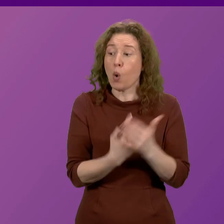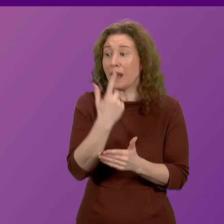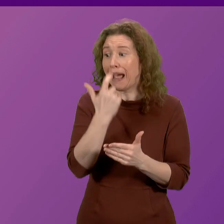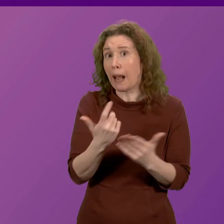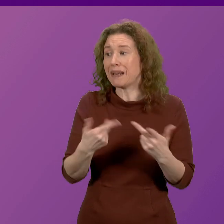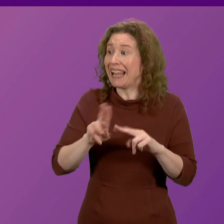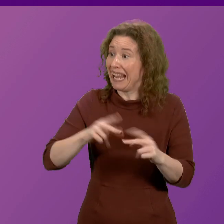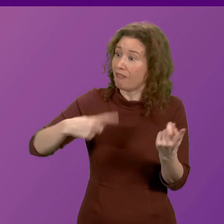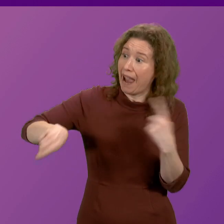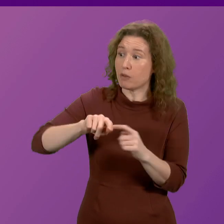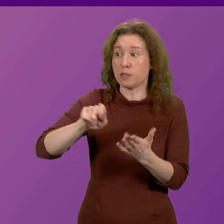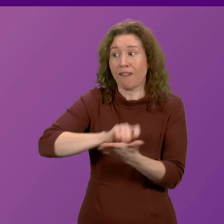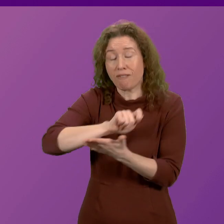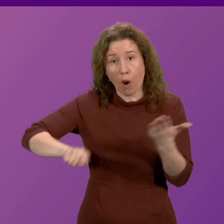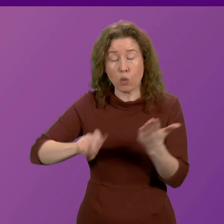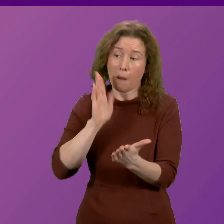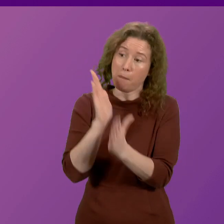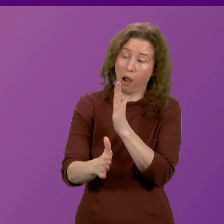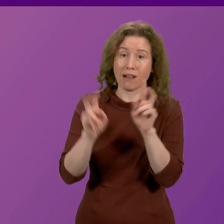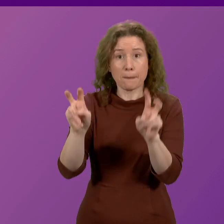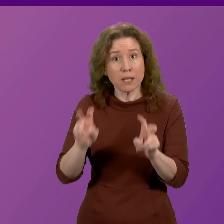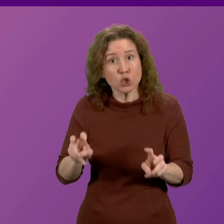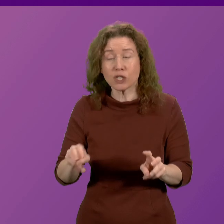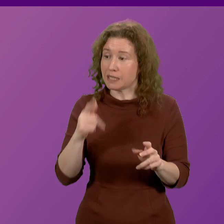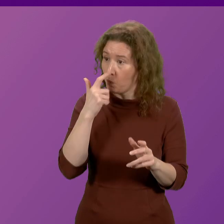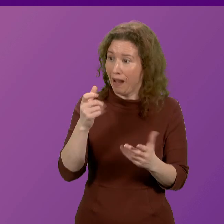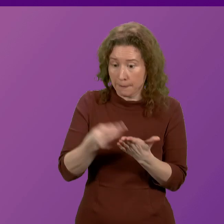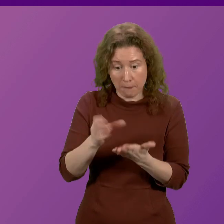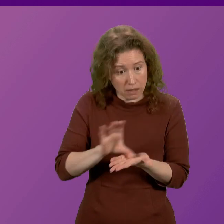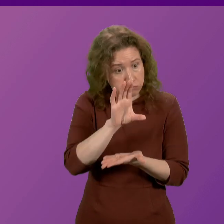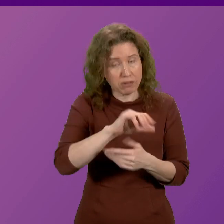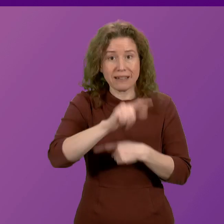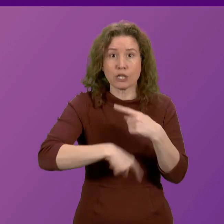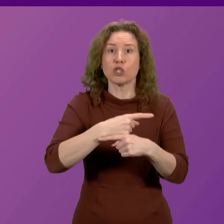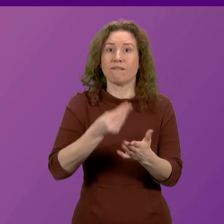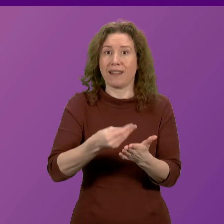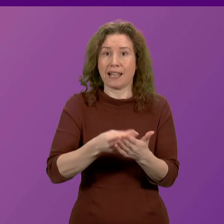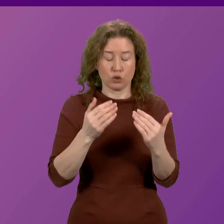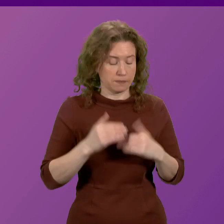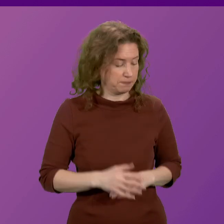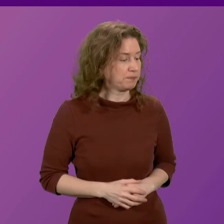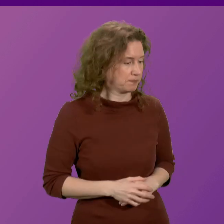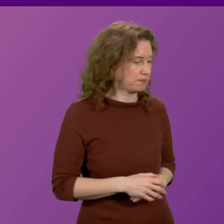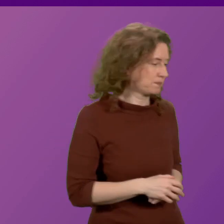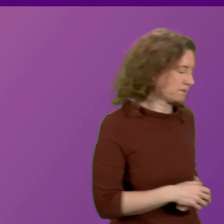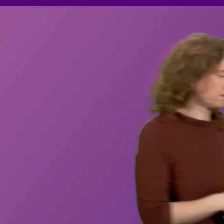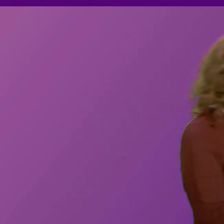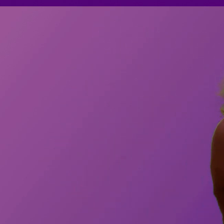passes and we are able to deploy that expenditure in the next financial year. We move to open and constituency supplementaries.